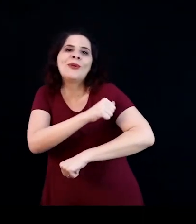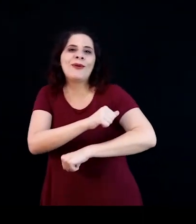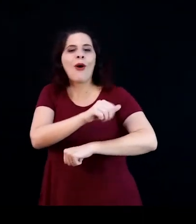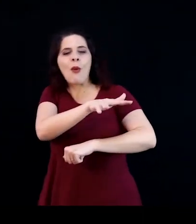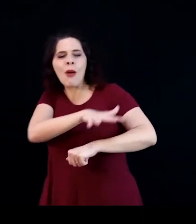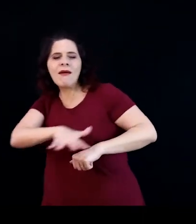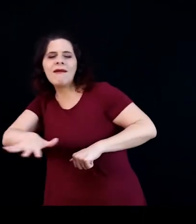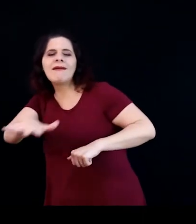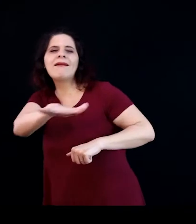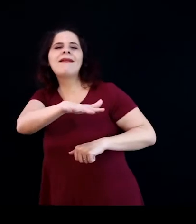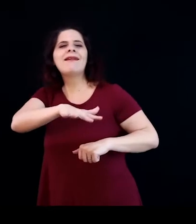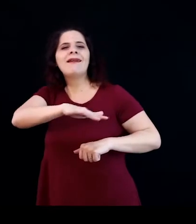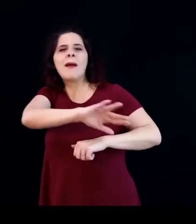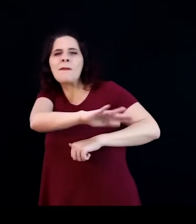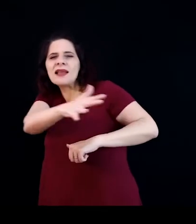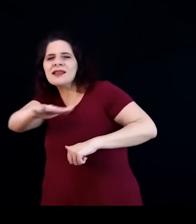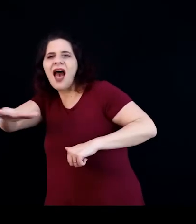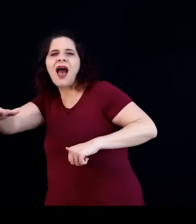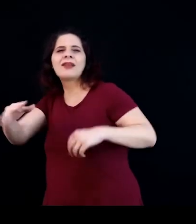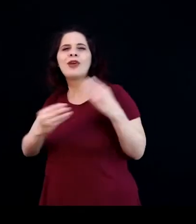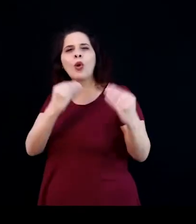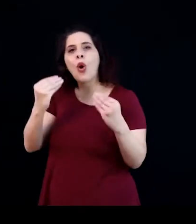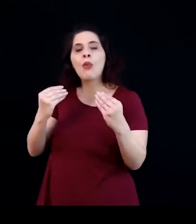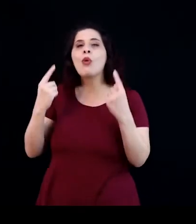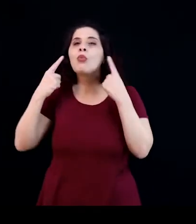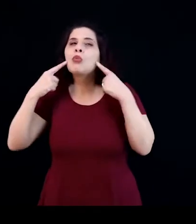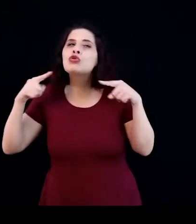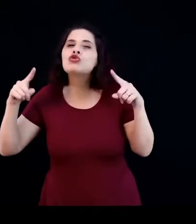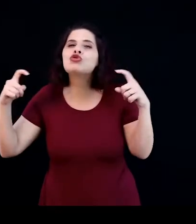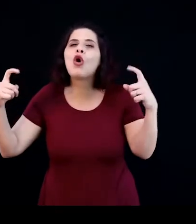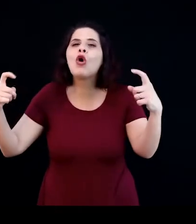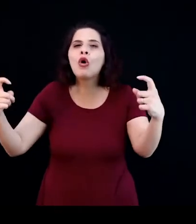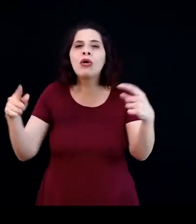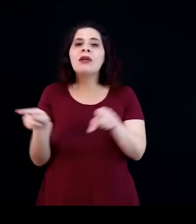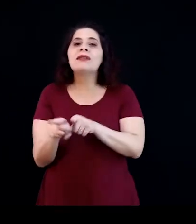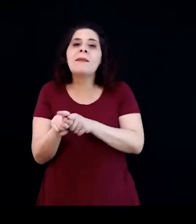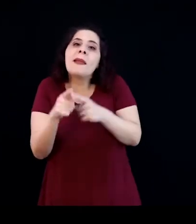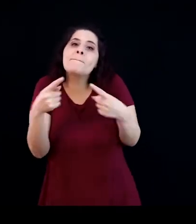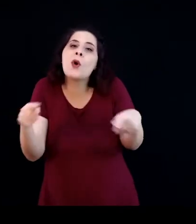It’s almost an… it’s a celebration of Rio and its music and its streets.